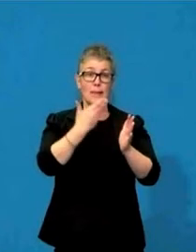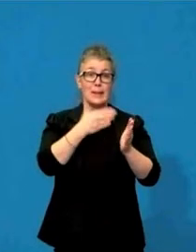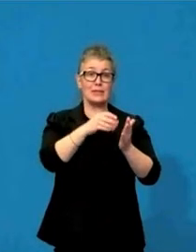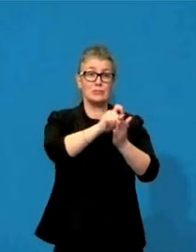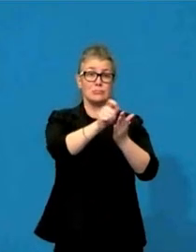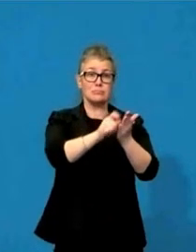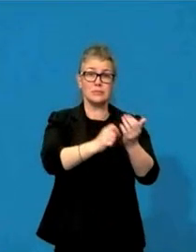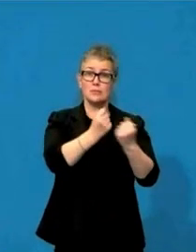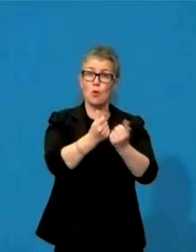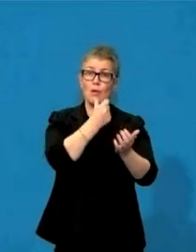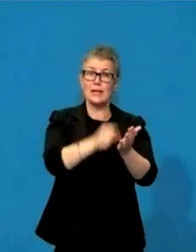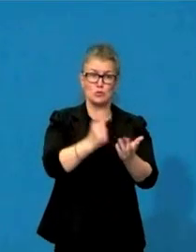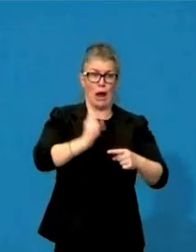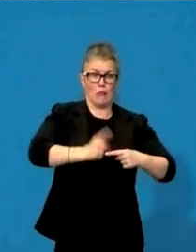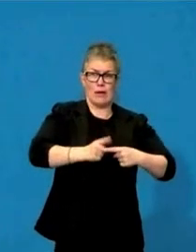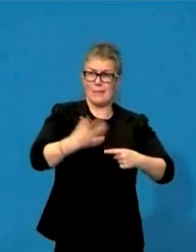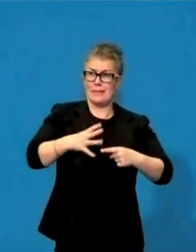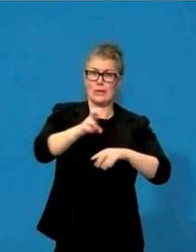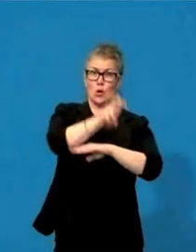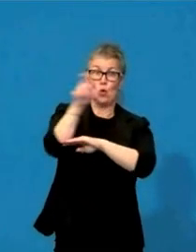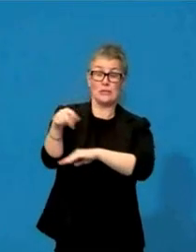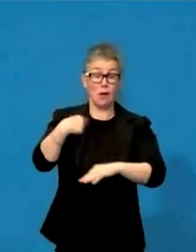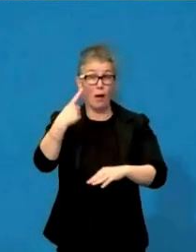and hoping that was going to work for us. But obviously it didn't.